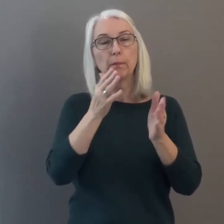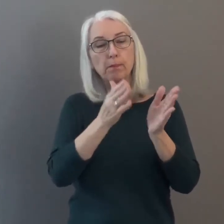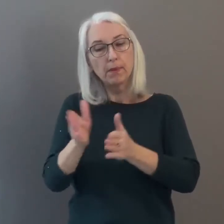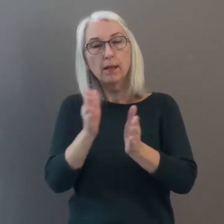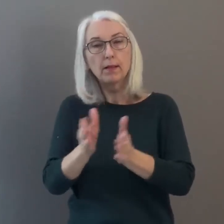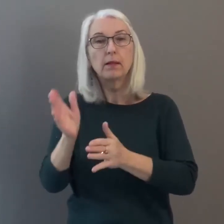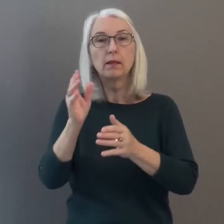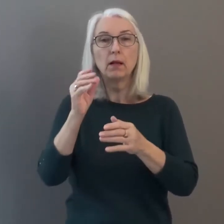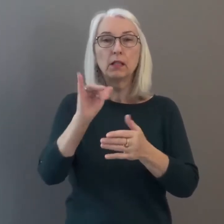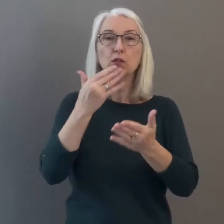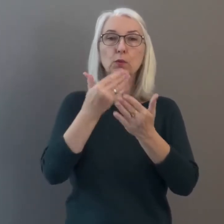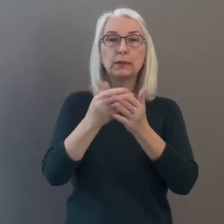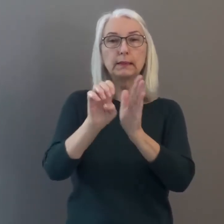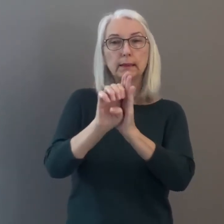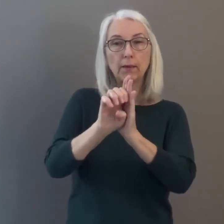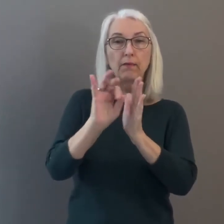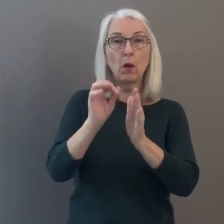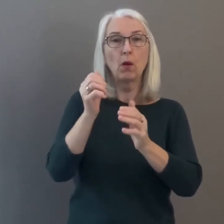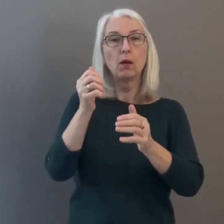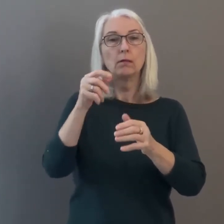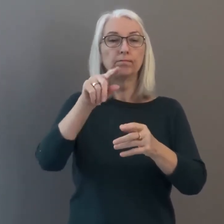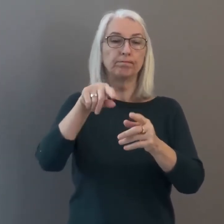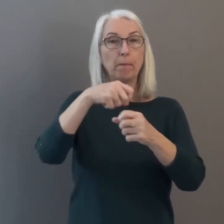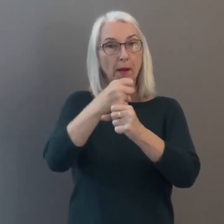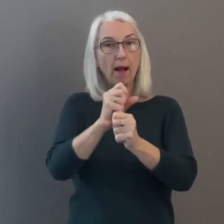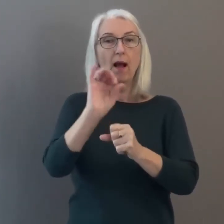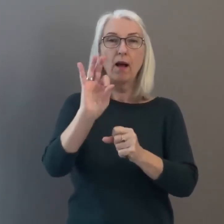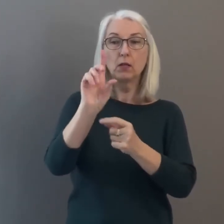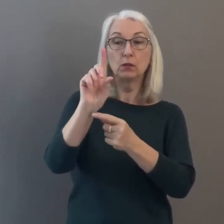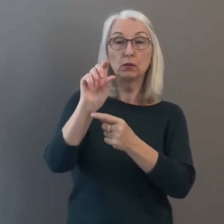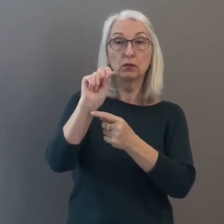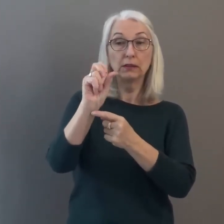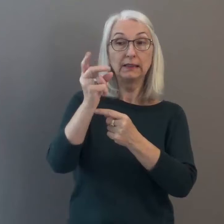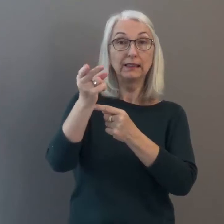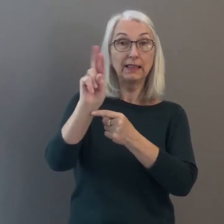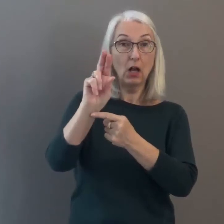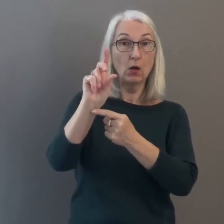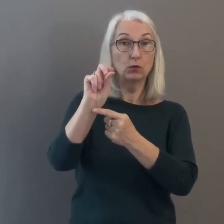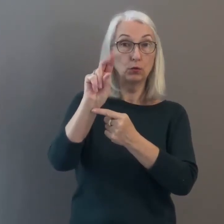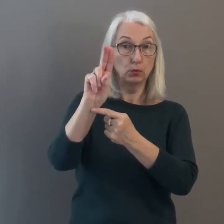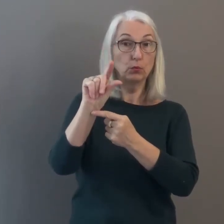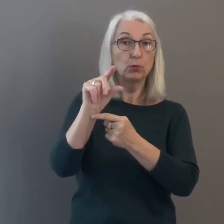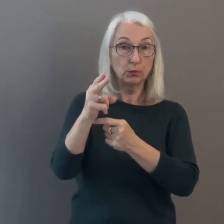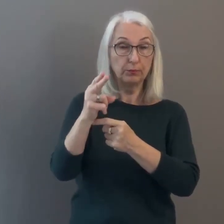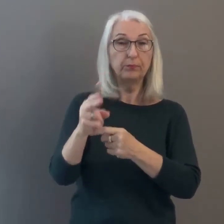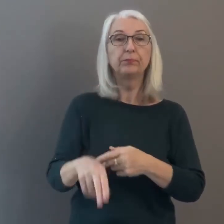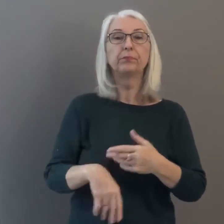method, a good example of which is the Making of sourdough.